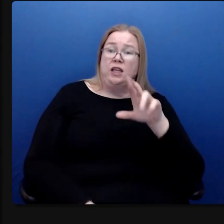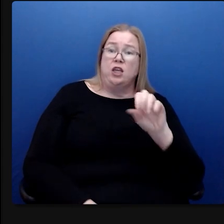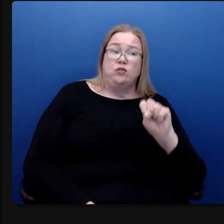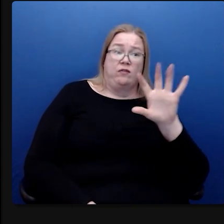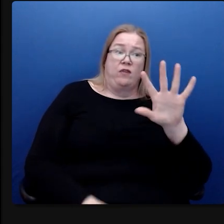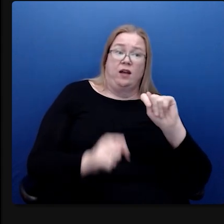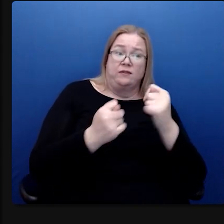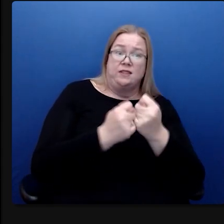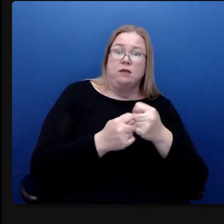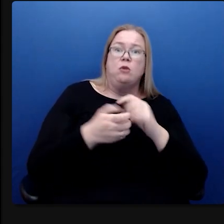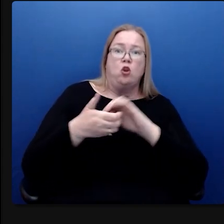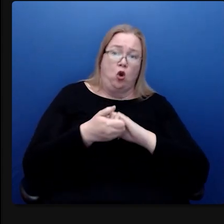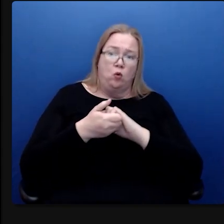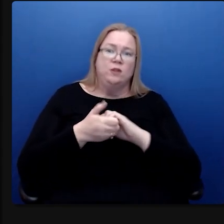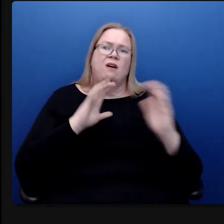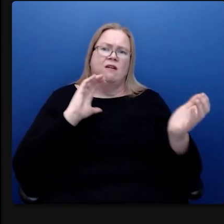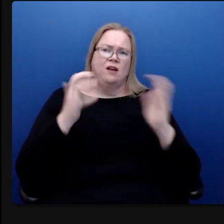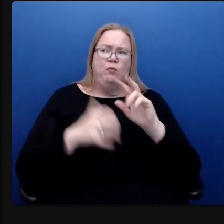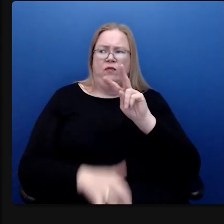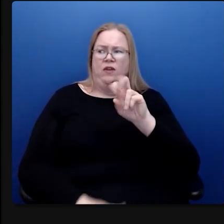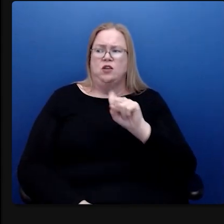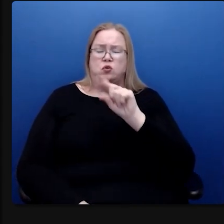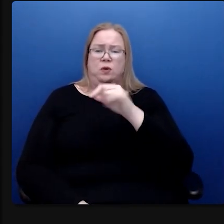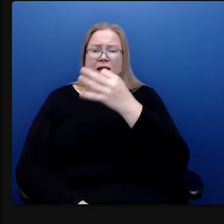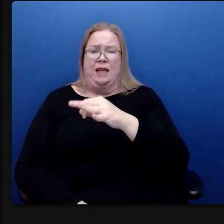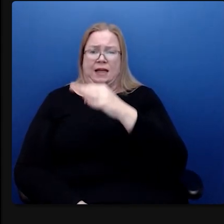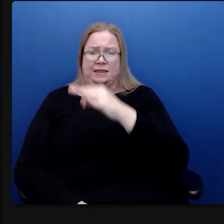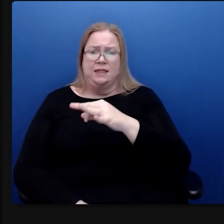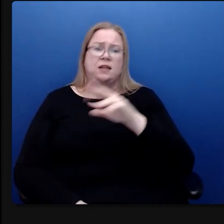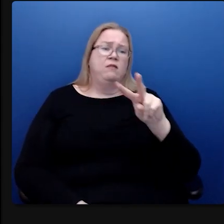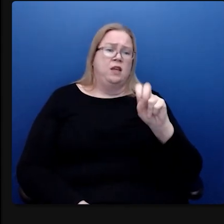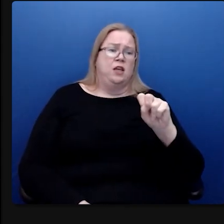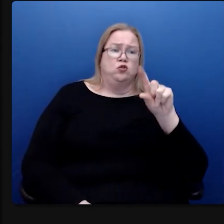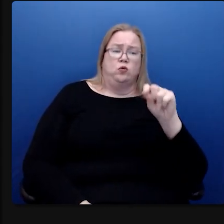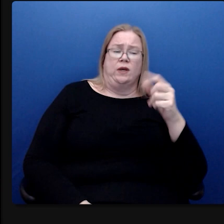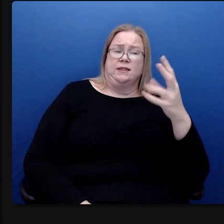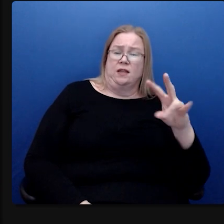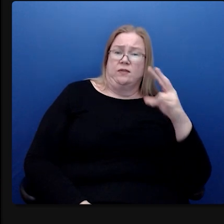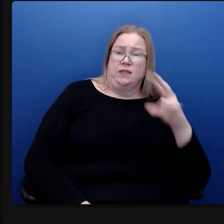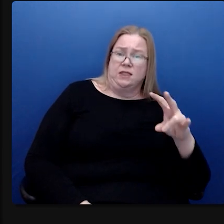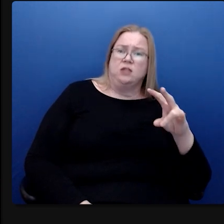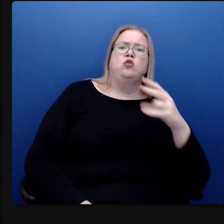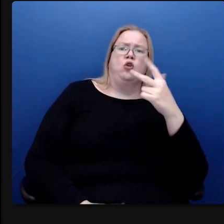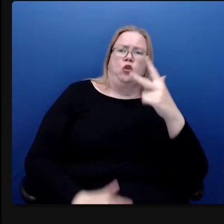The Gears 5 team at The Coalition compared VS 2019 and VS 2017